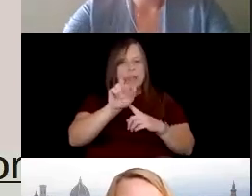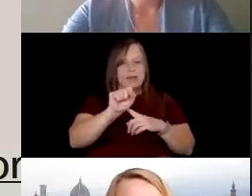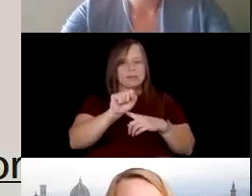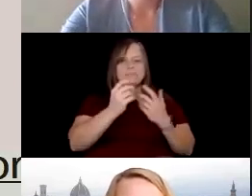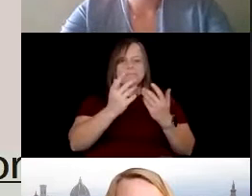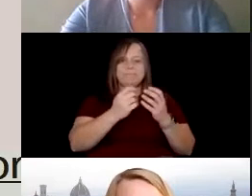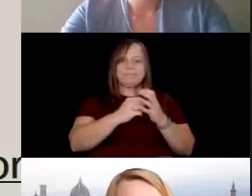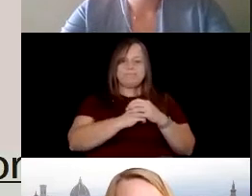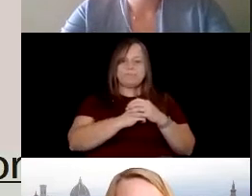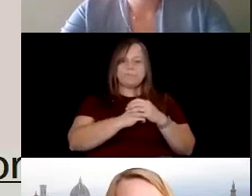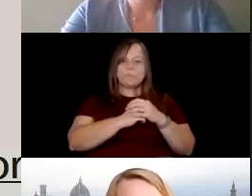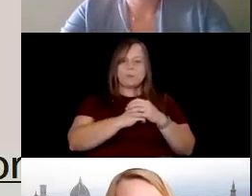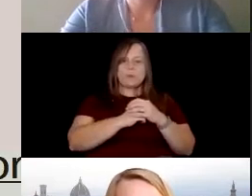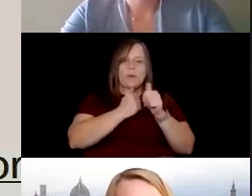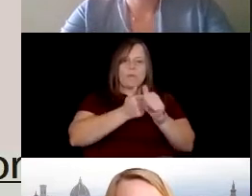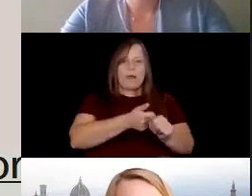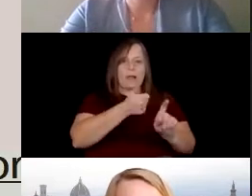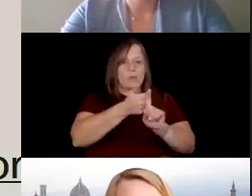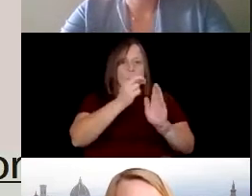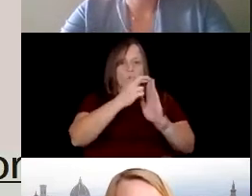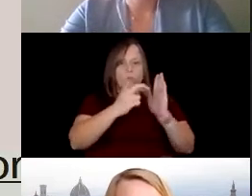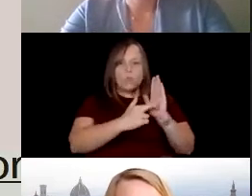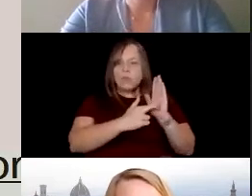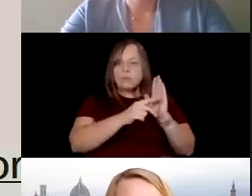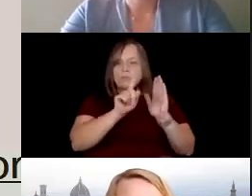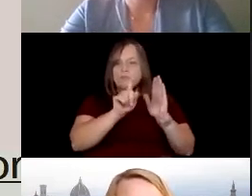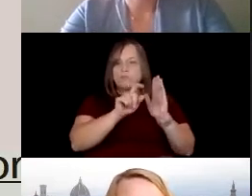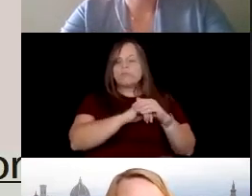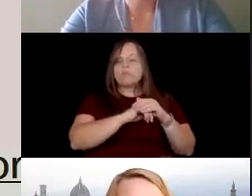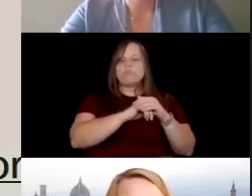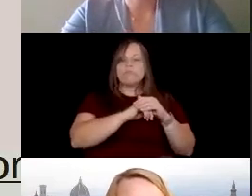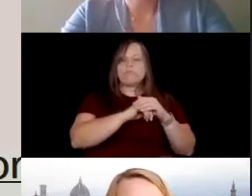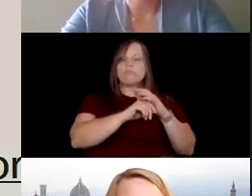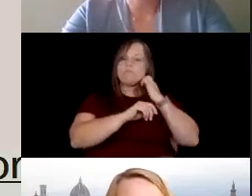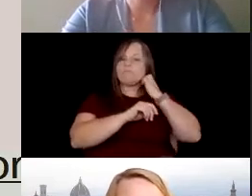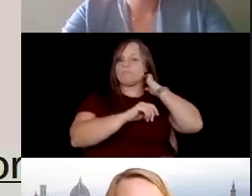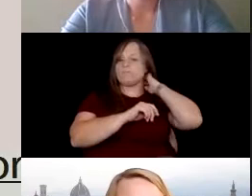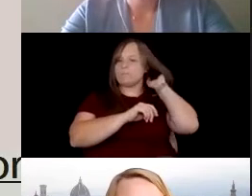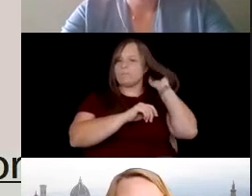So did they follow their own rules in your discharge status? And that's impropriety.